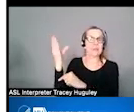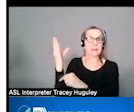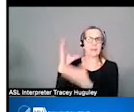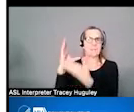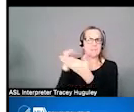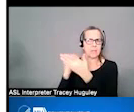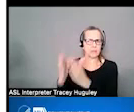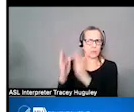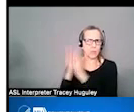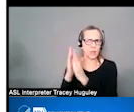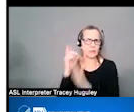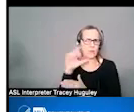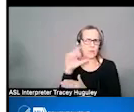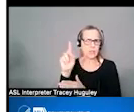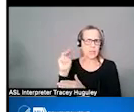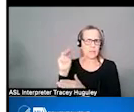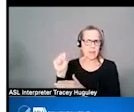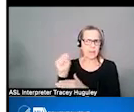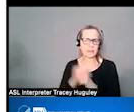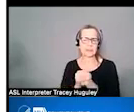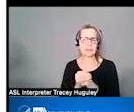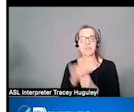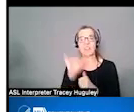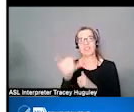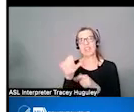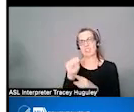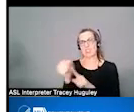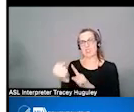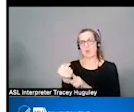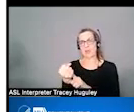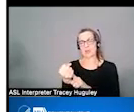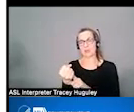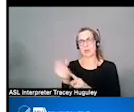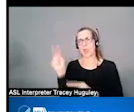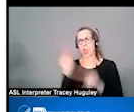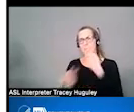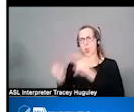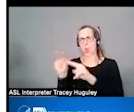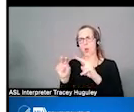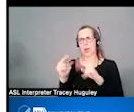for data management and sharing. And in that case, do take a look at the application instructions